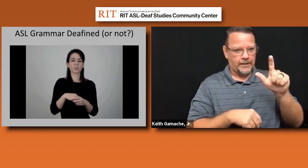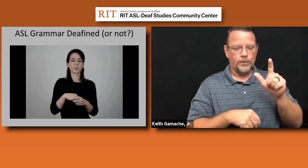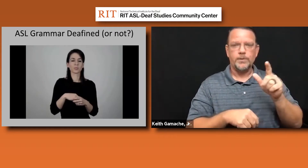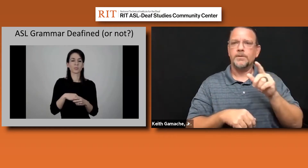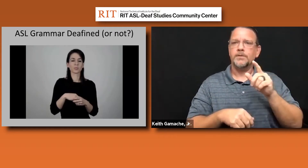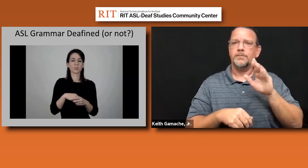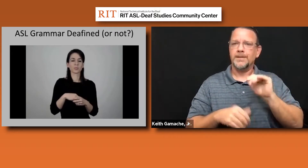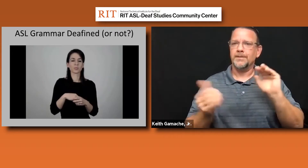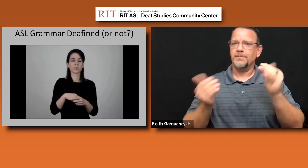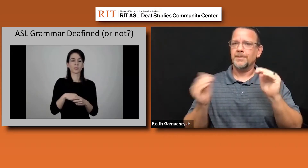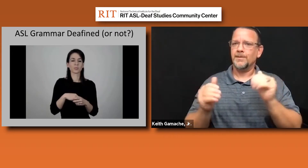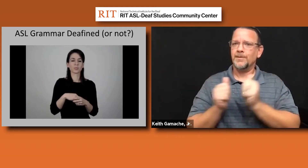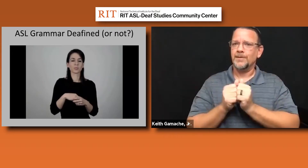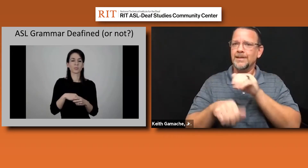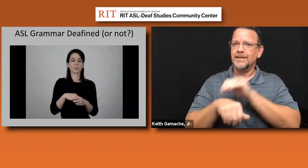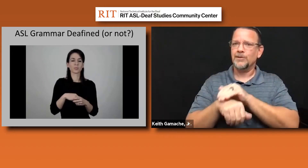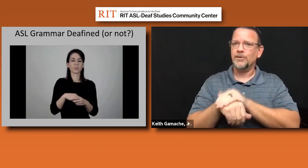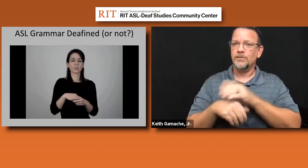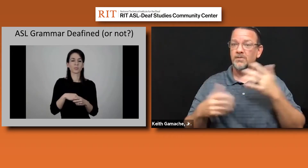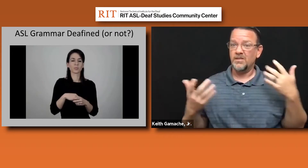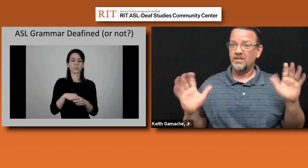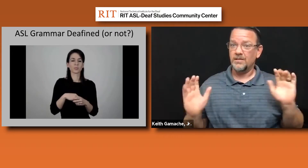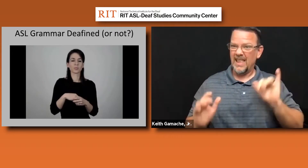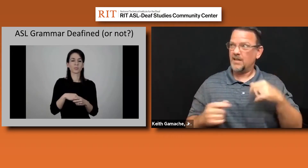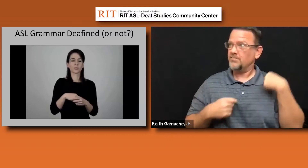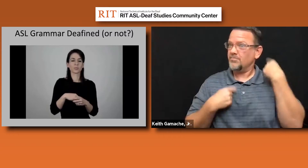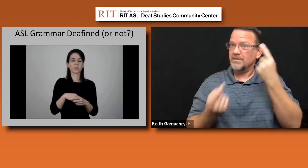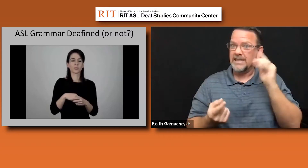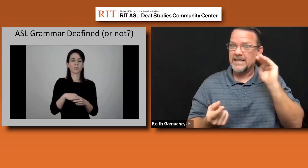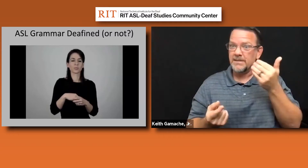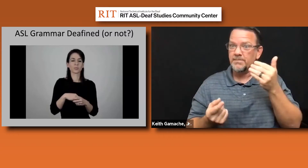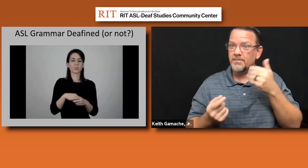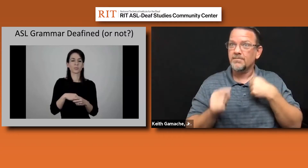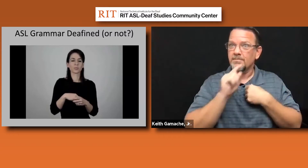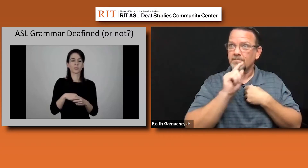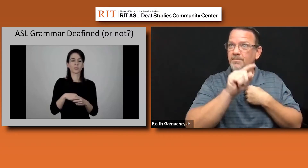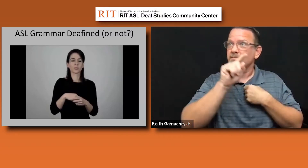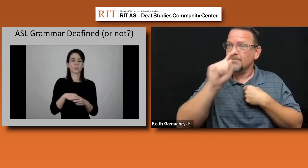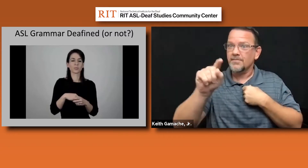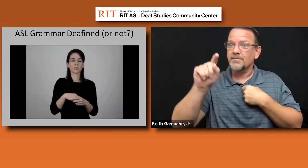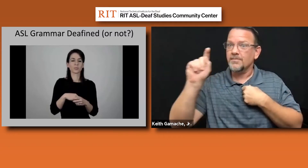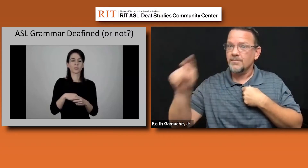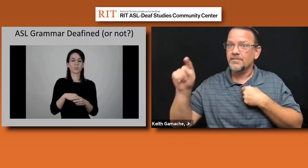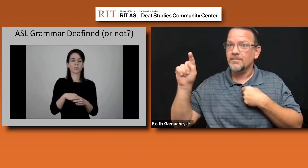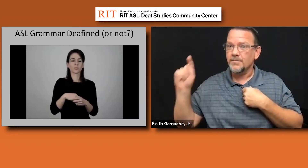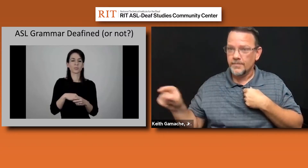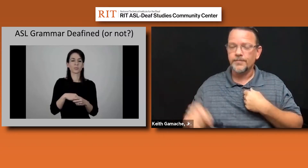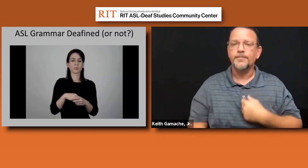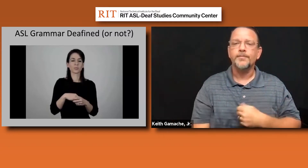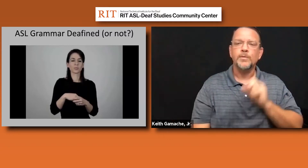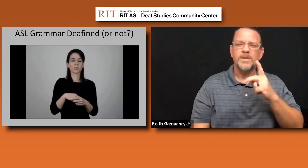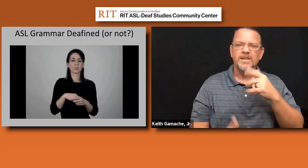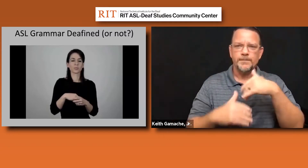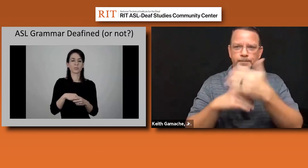explaining the opposite, English, and is that it? Is that true enough? Is ASL just sort of the opposite of English